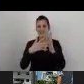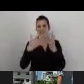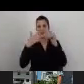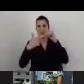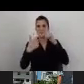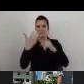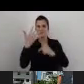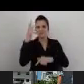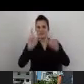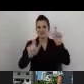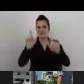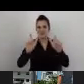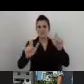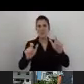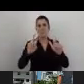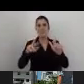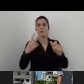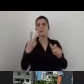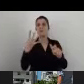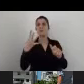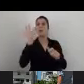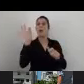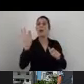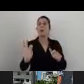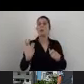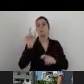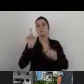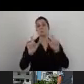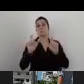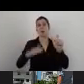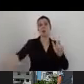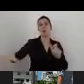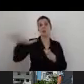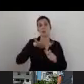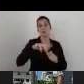24 percent of the population, so a lot of people.